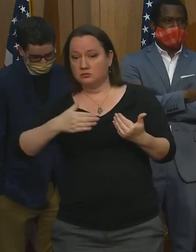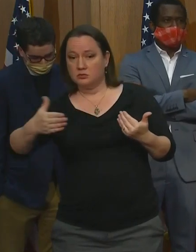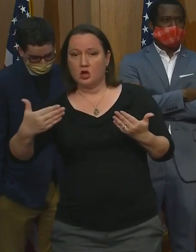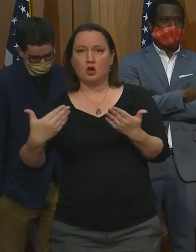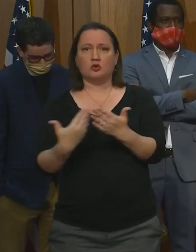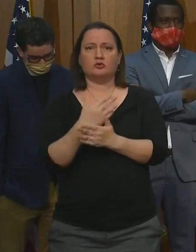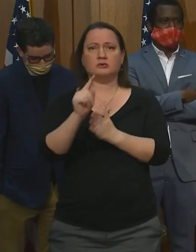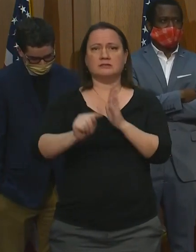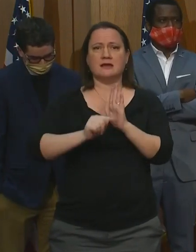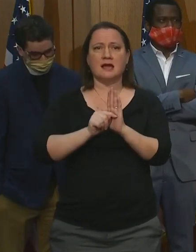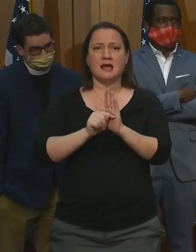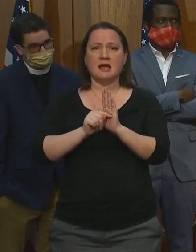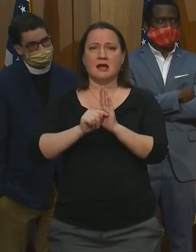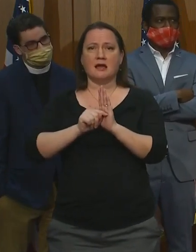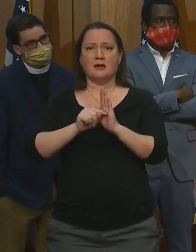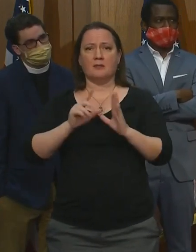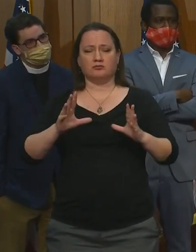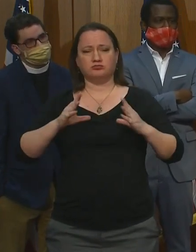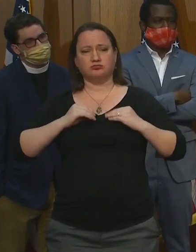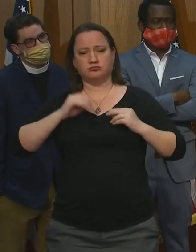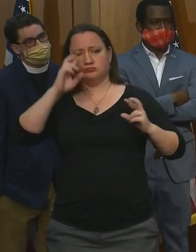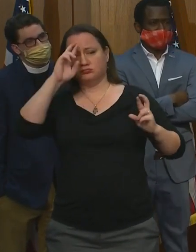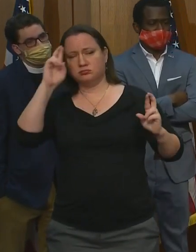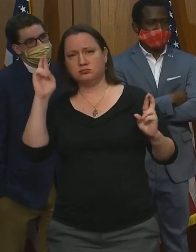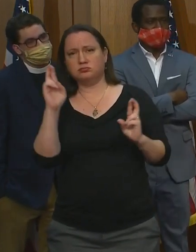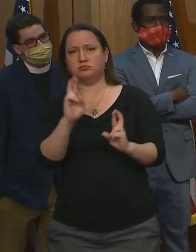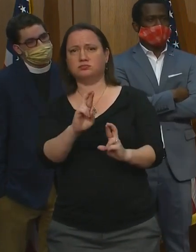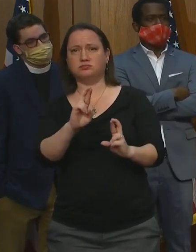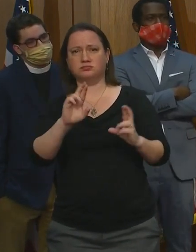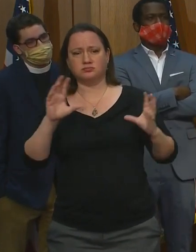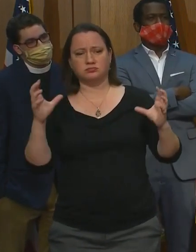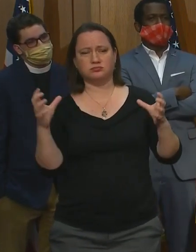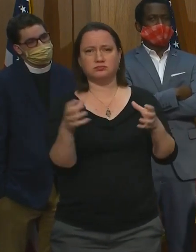WE ARE NOW WALKING INTO A NEW